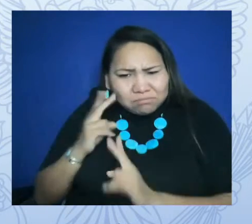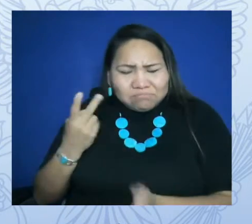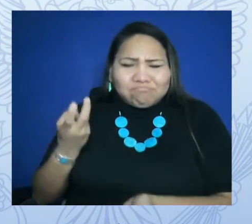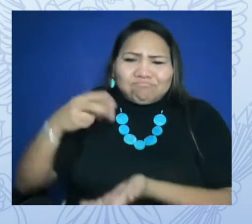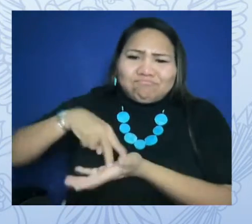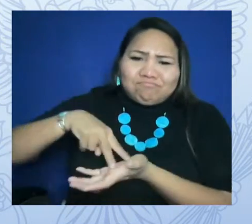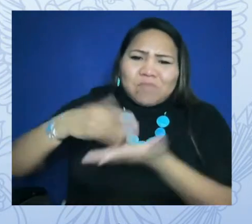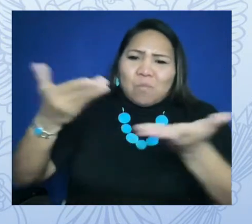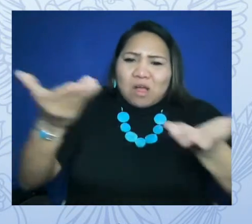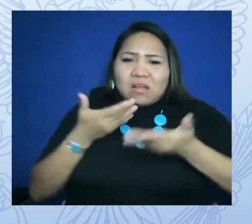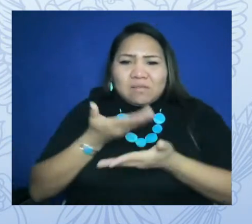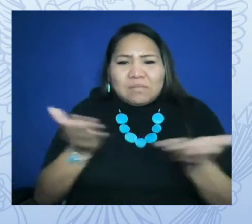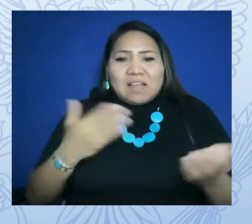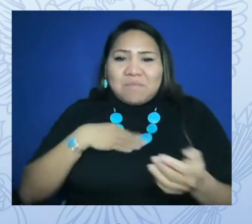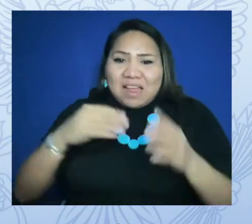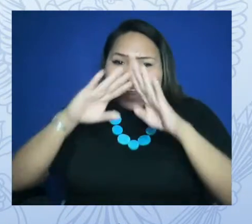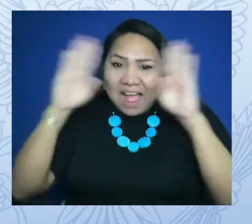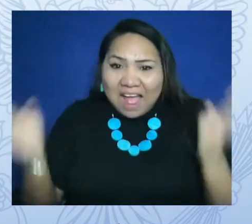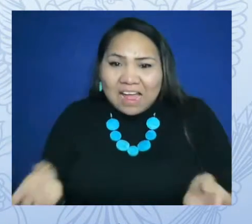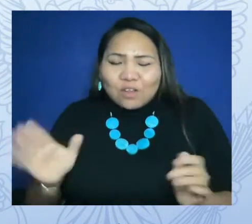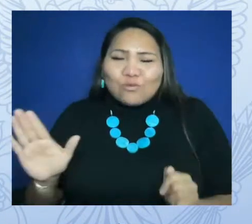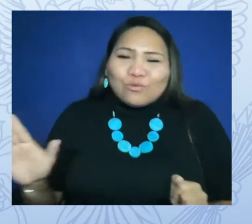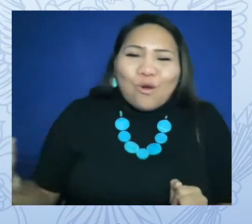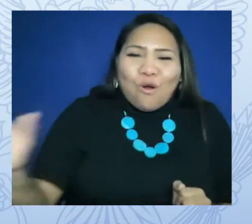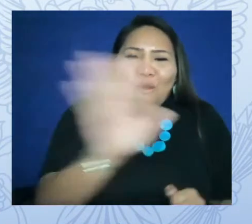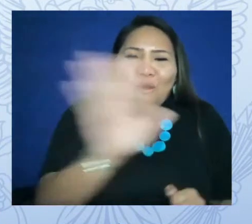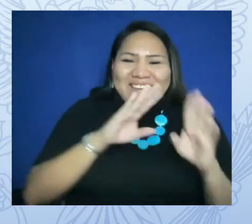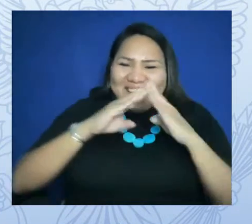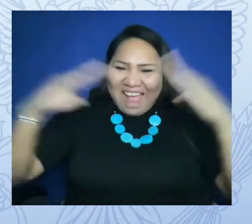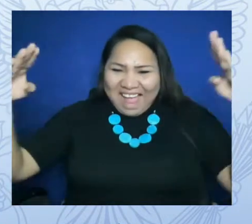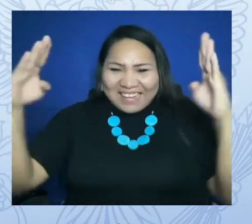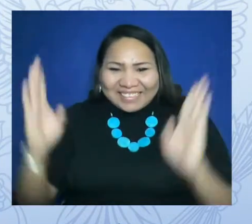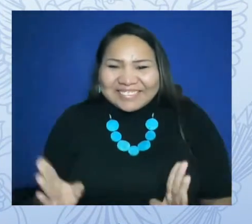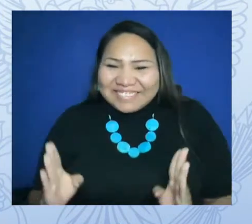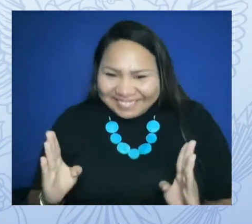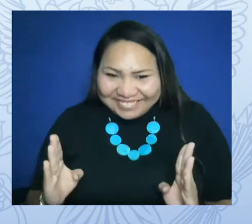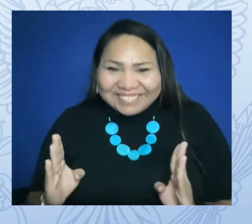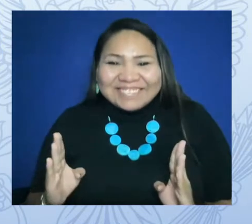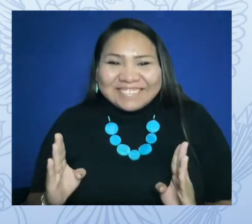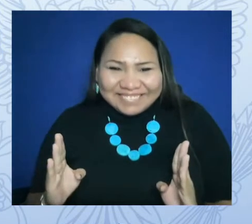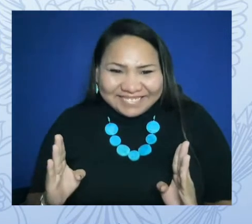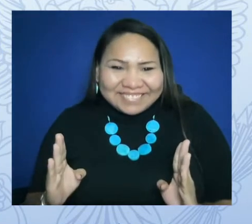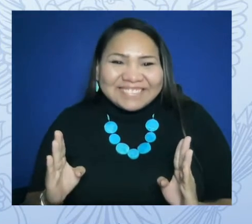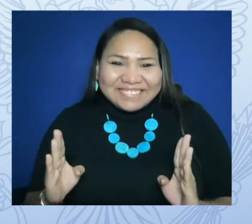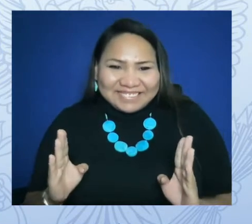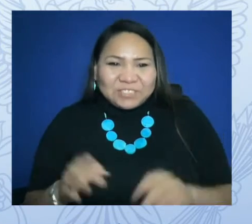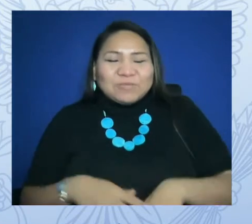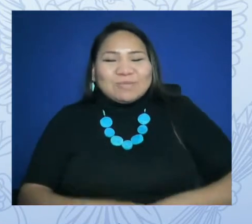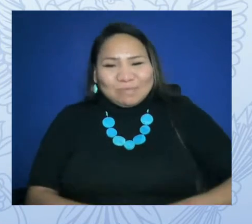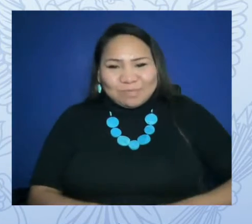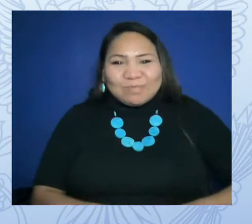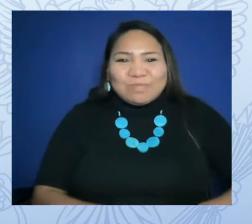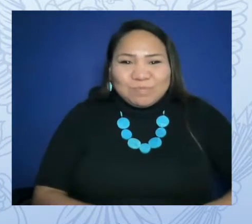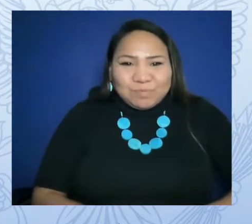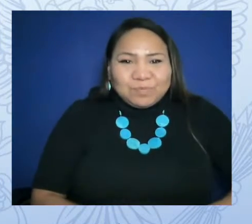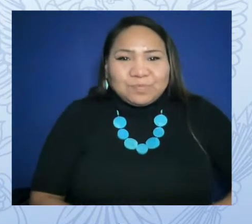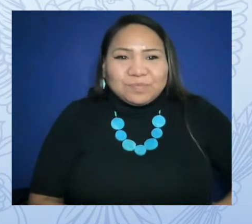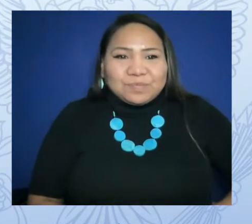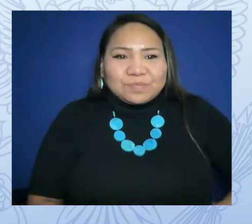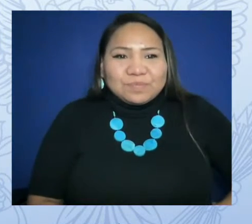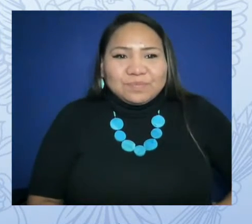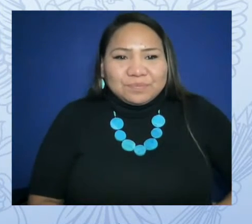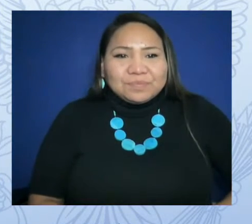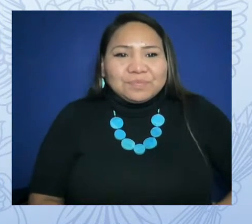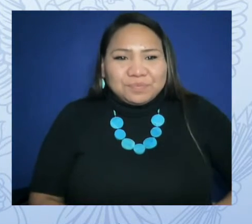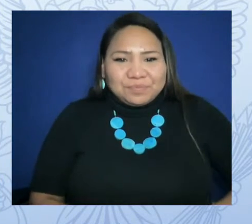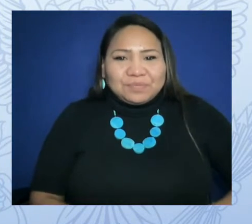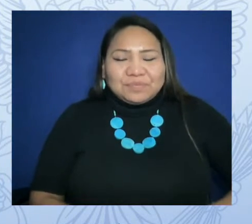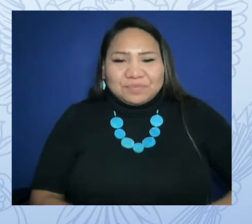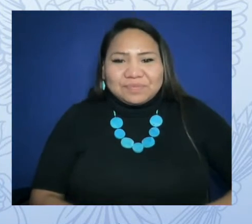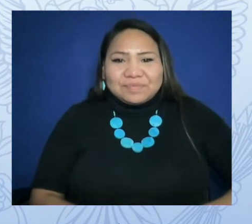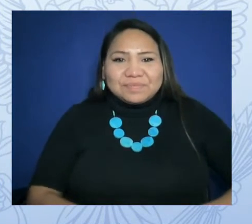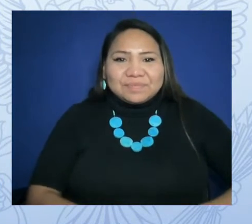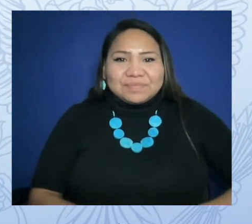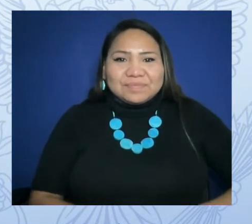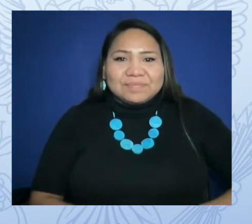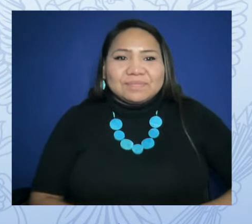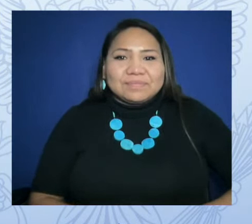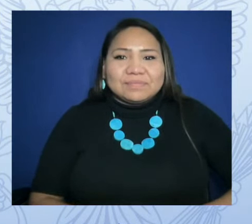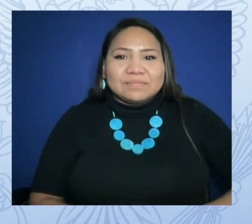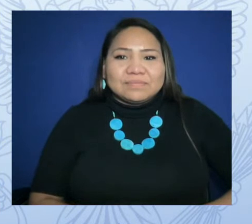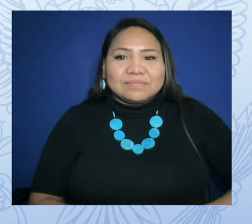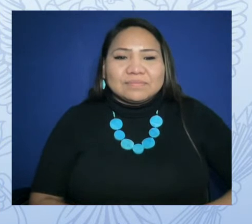Your house.